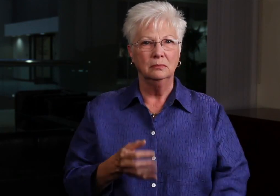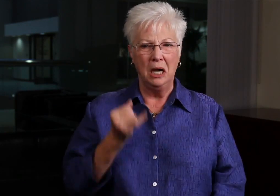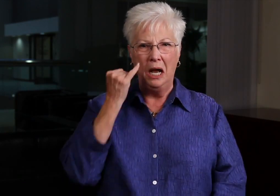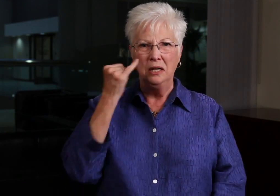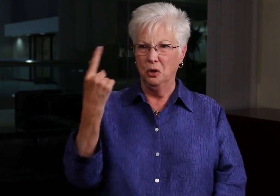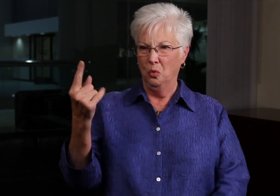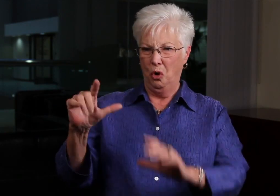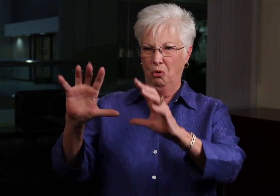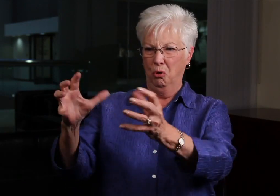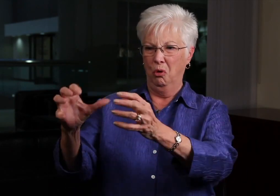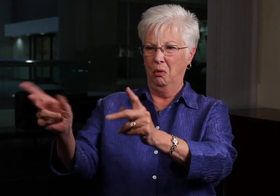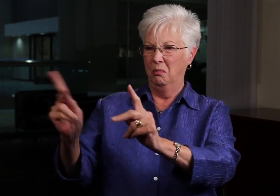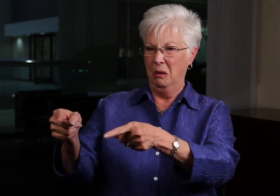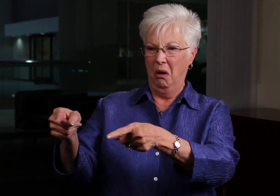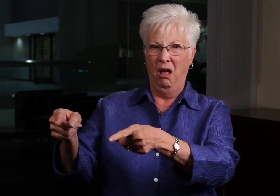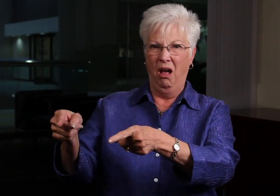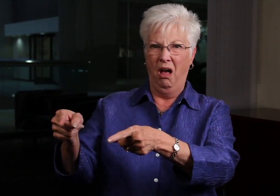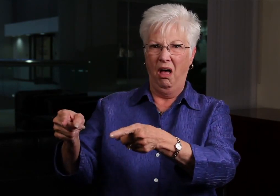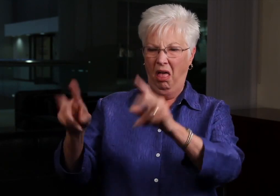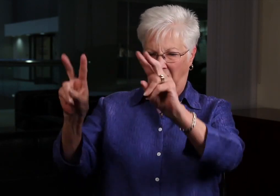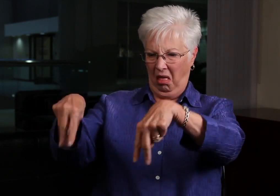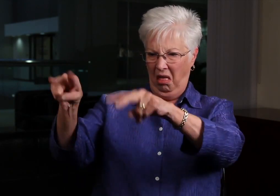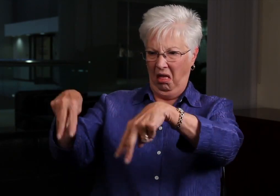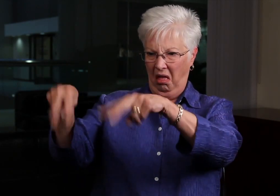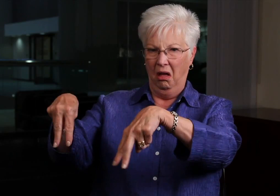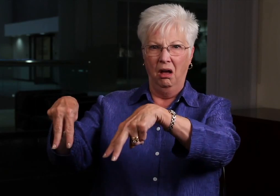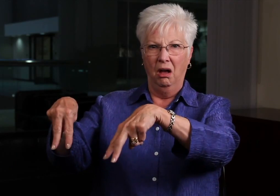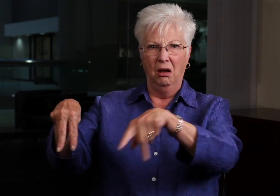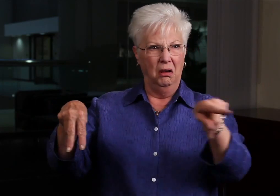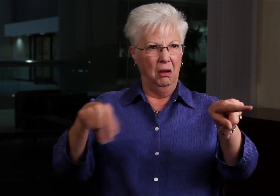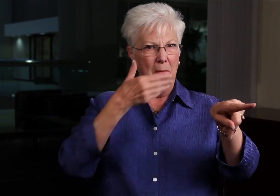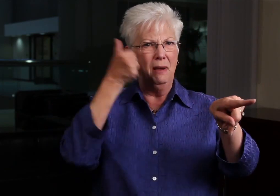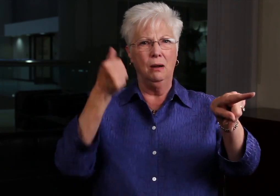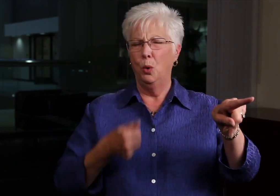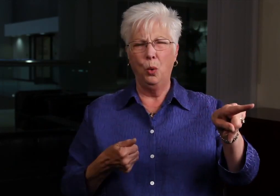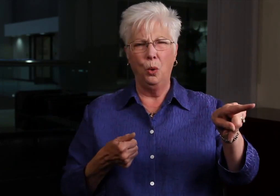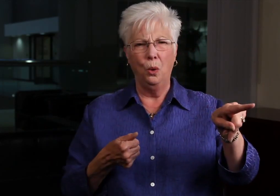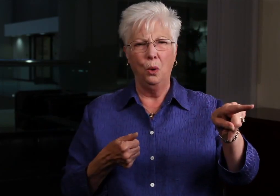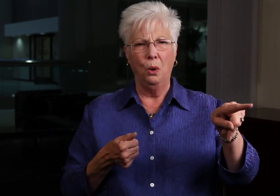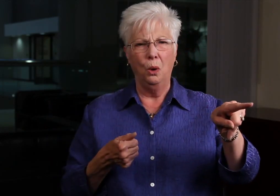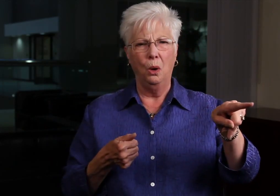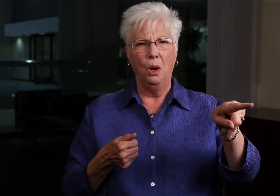be thought less of than another group of people. So when I learned sign language and began